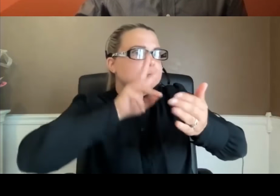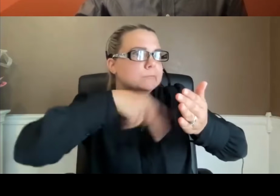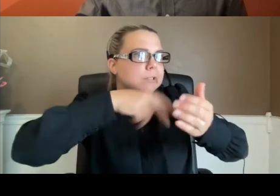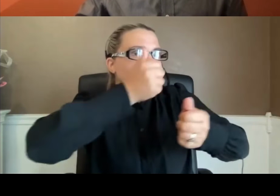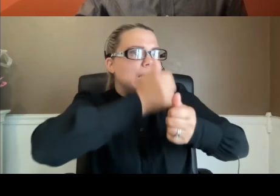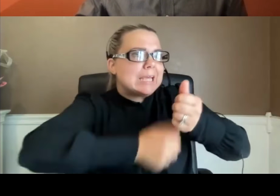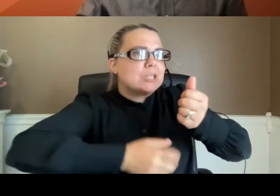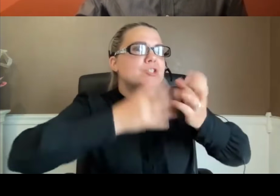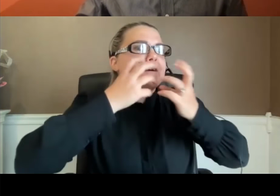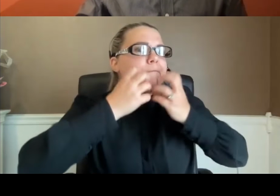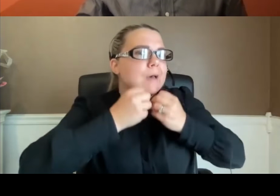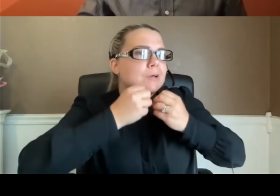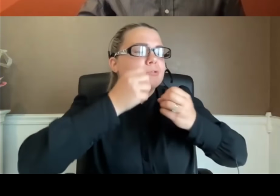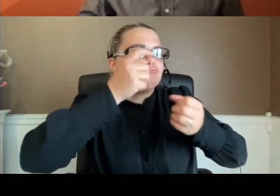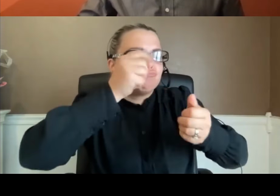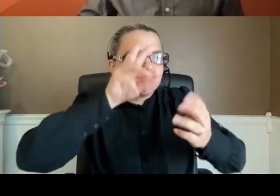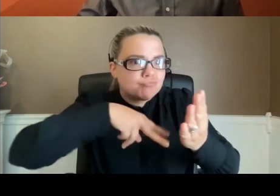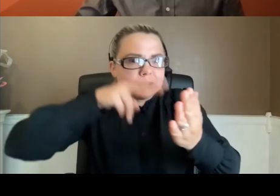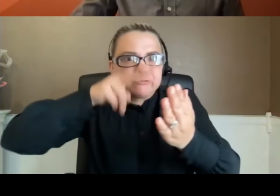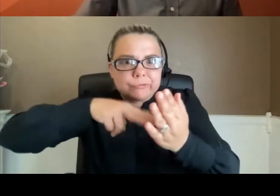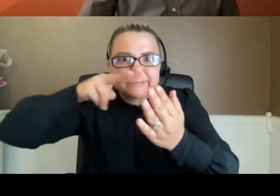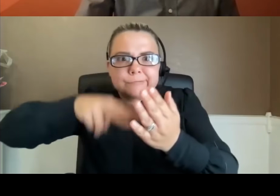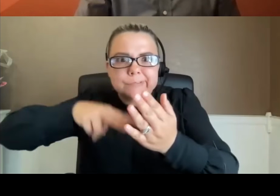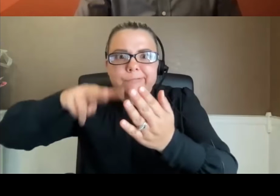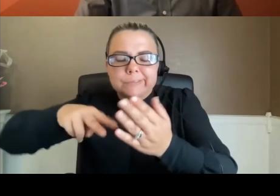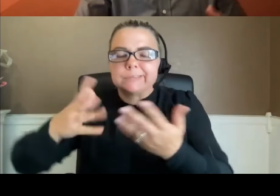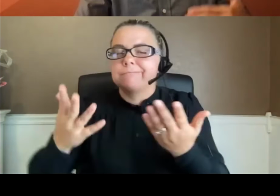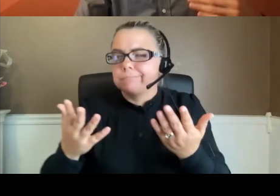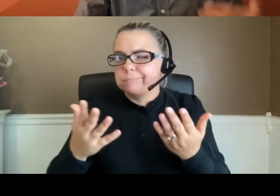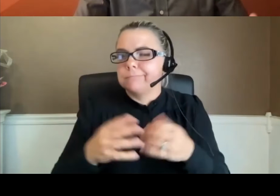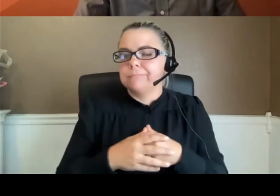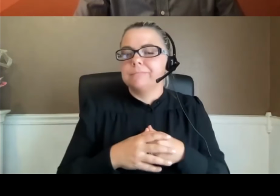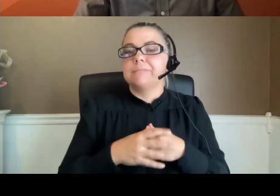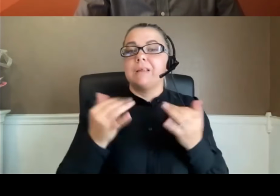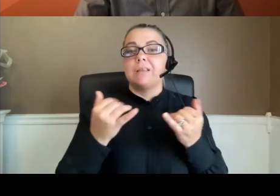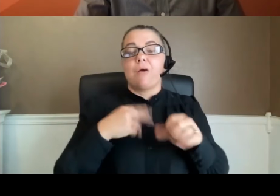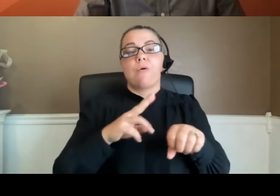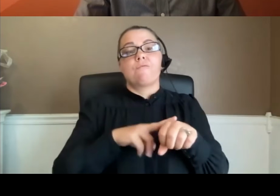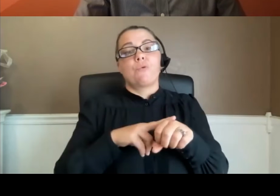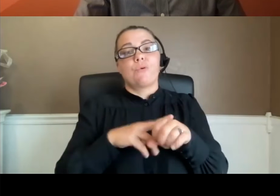each point on the line graph. Now, of course this would take extra work to be able to create